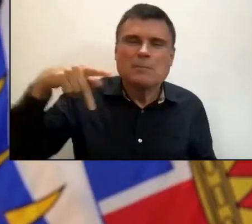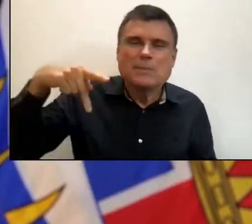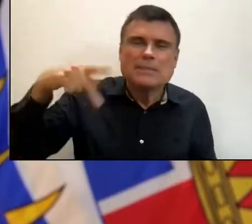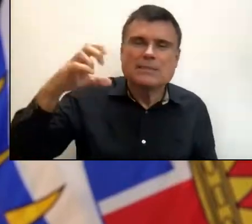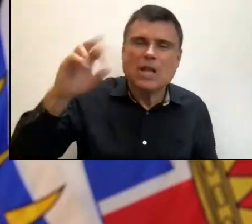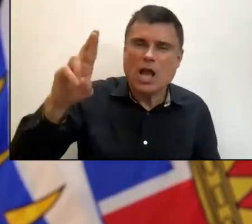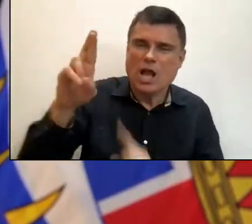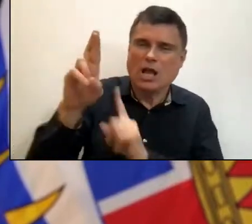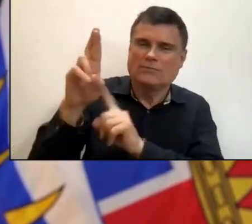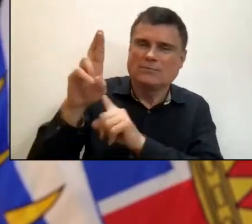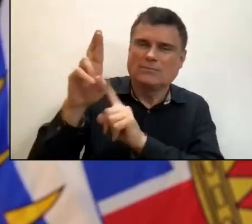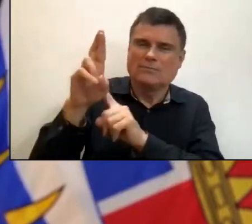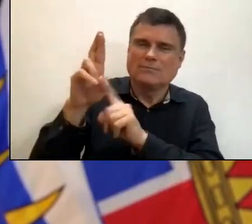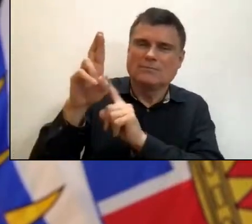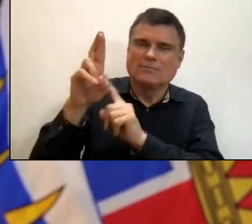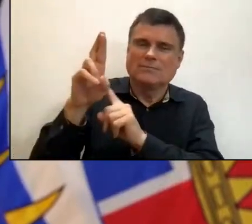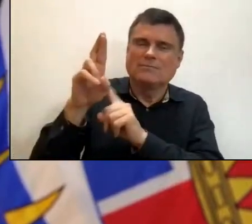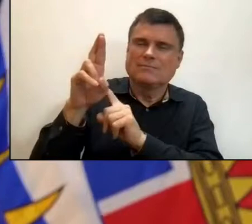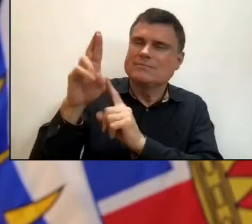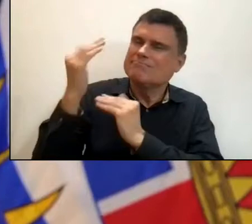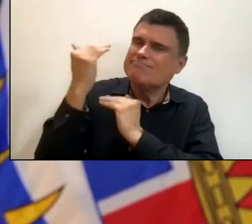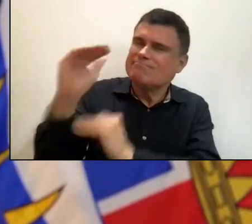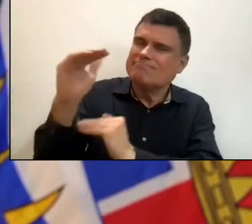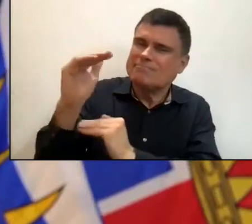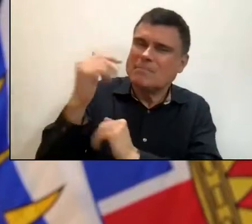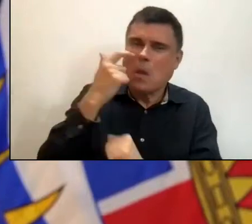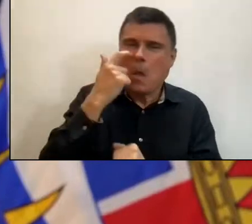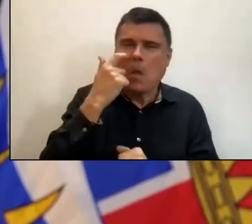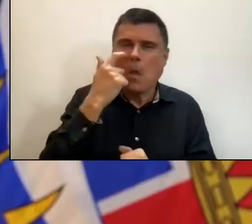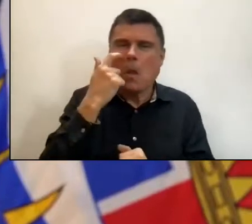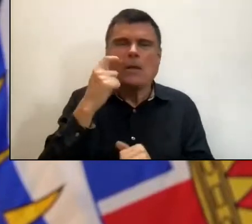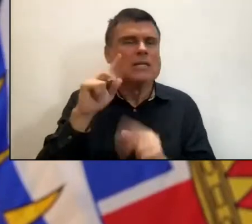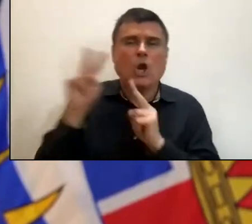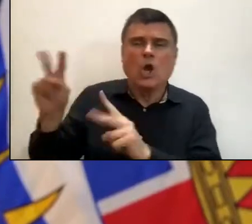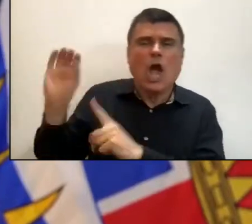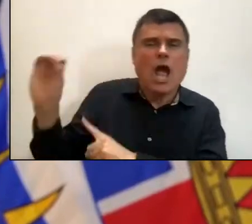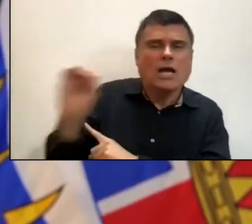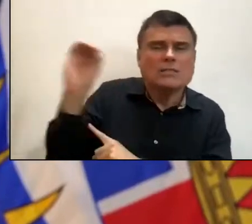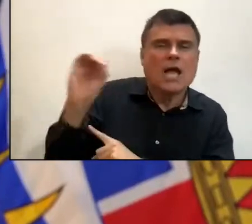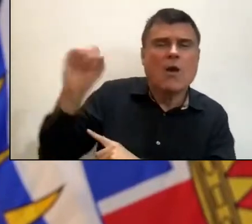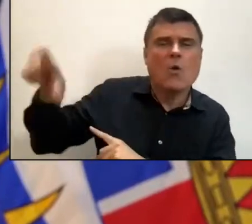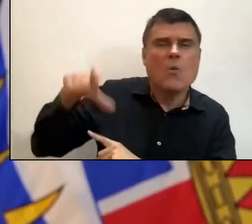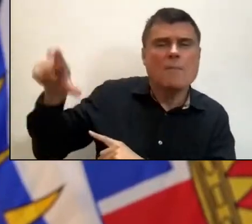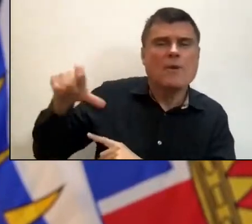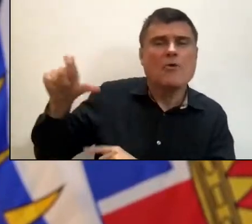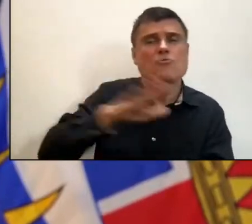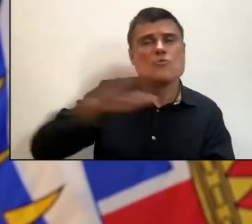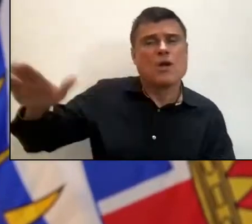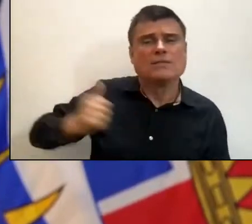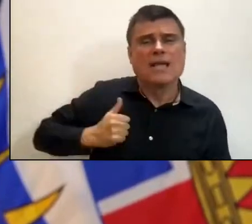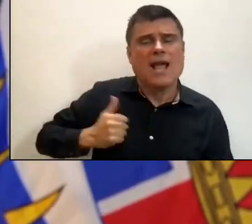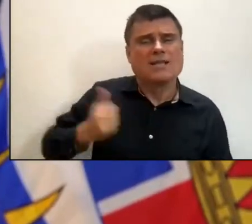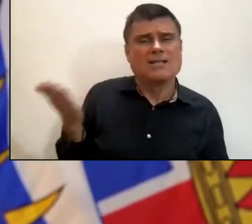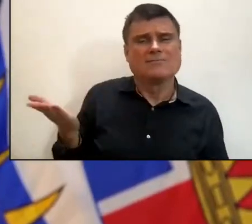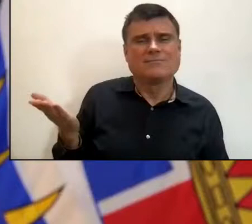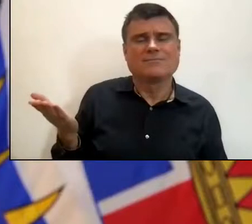We seen that in Ontario, we have seen that across the country. We have capacity limits on our